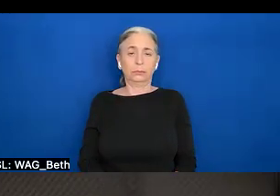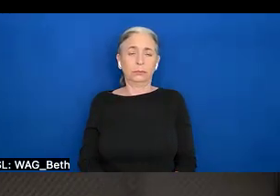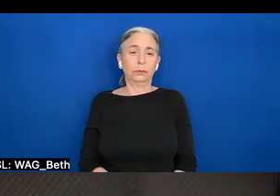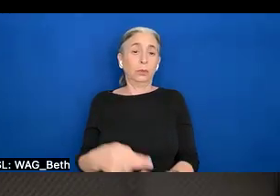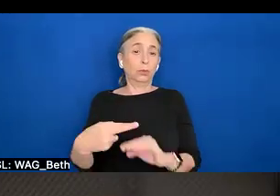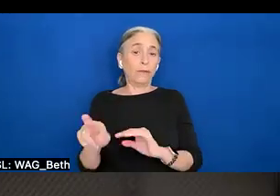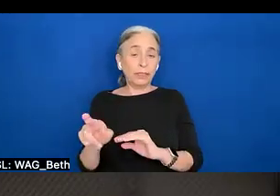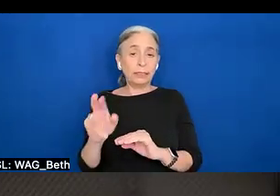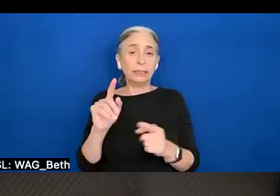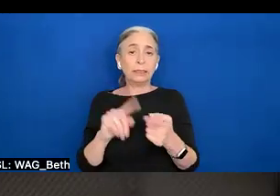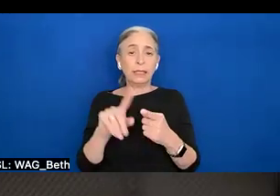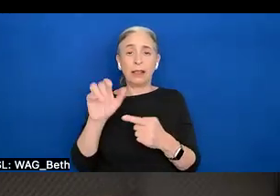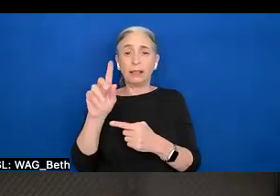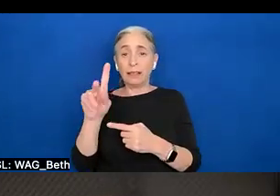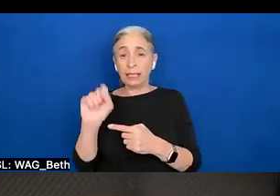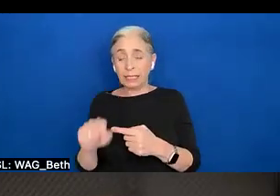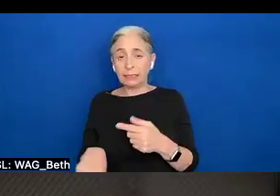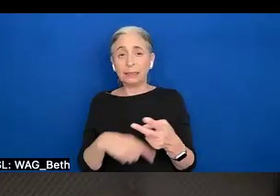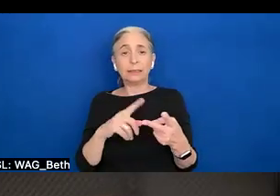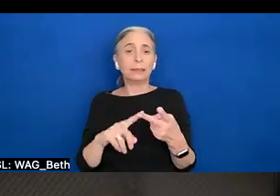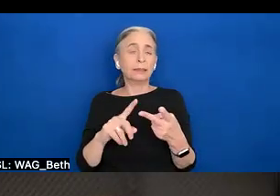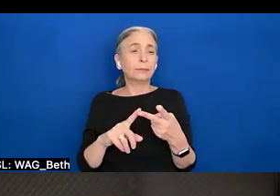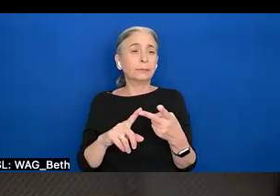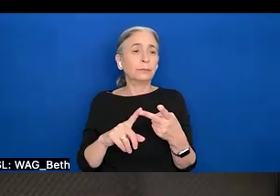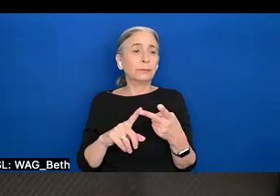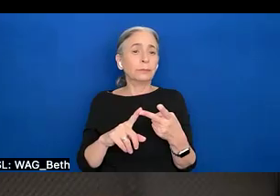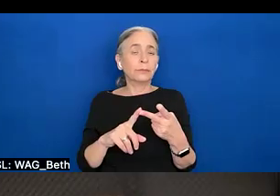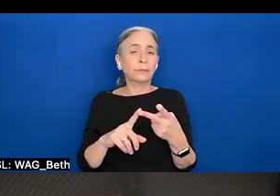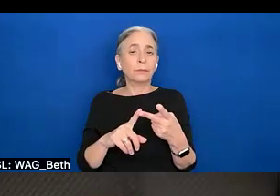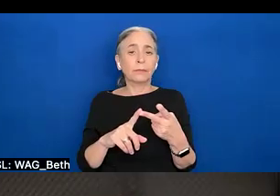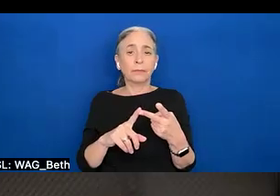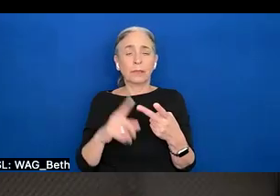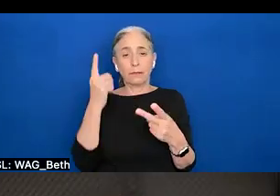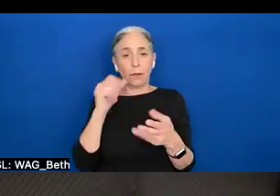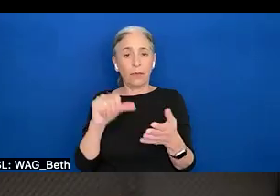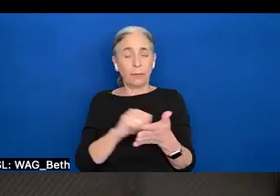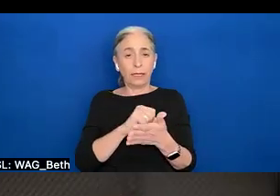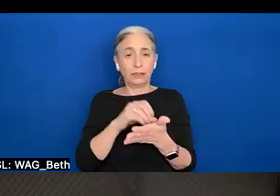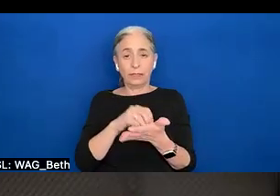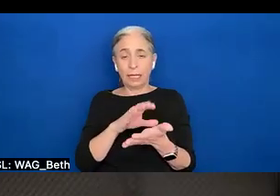There are links to the pages of the document.